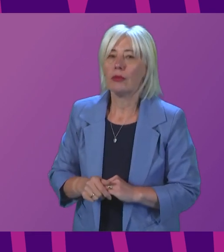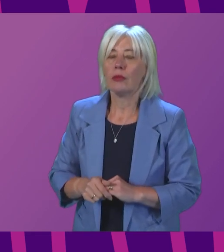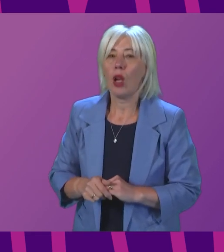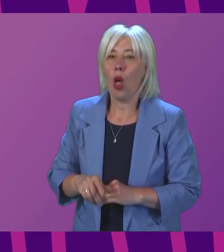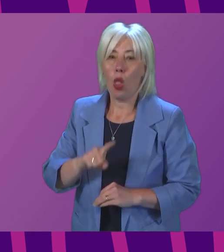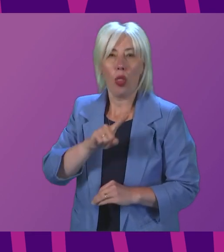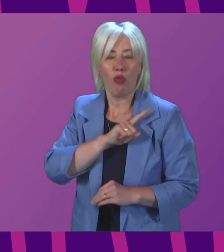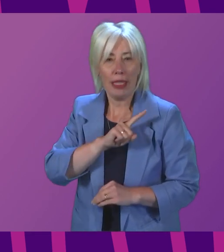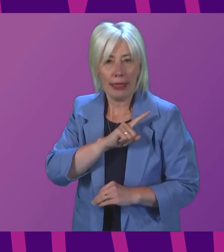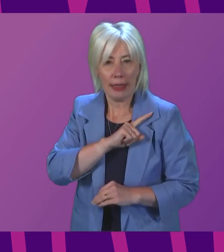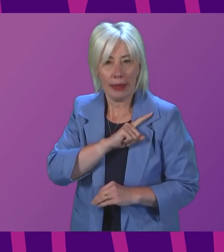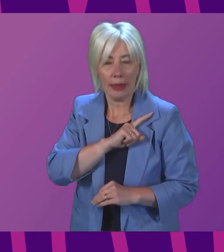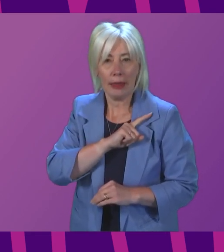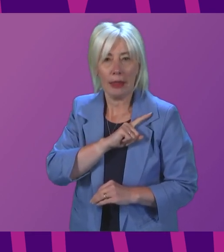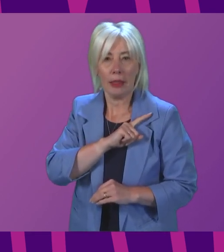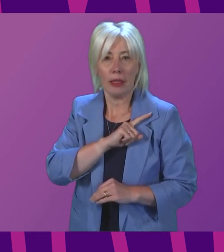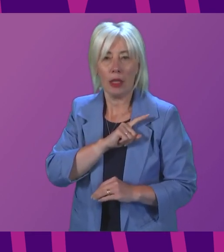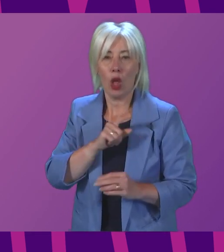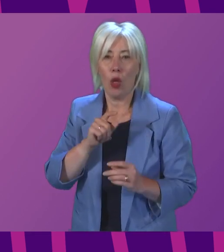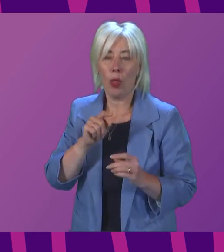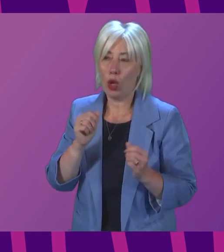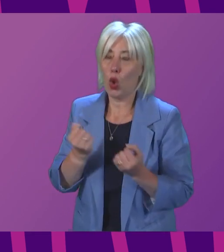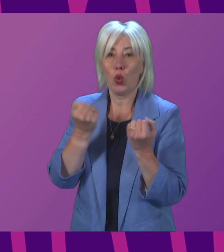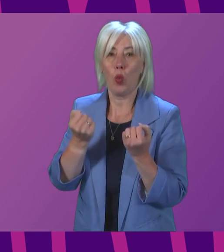The reasons why we have put the supersponsor proposal to the United Kingdom Government—we